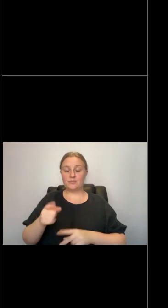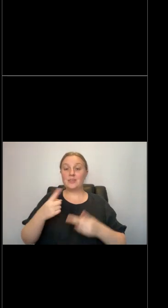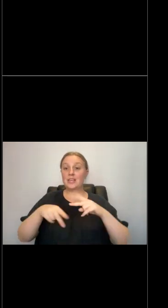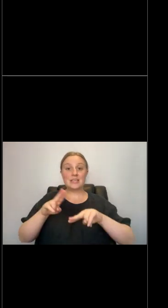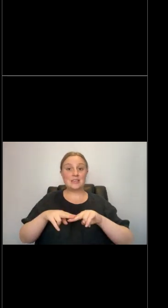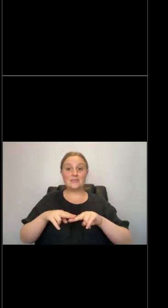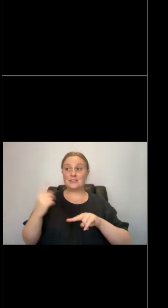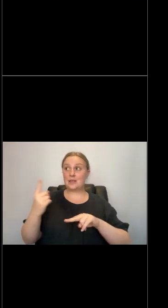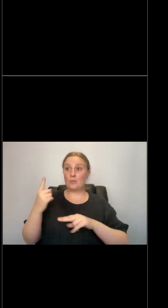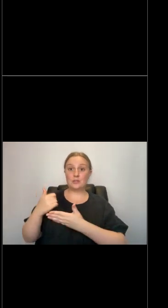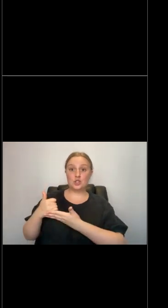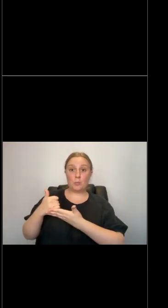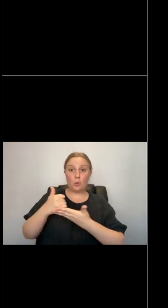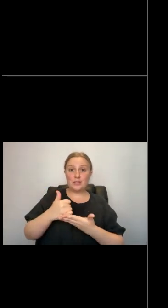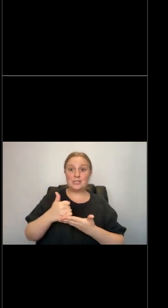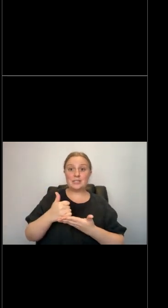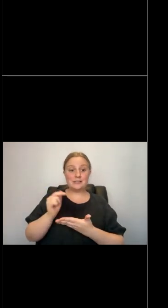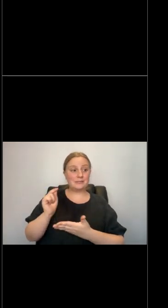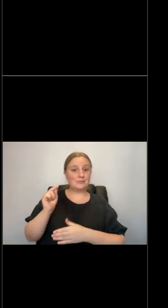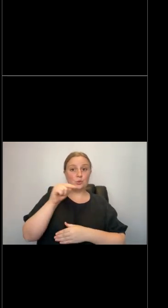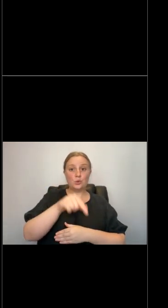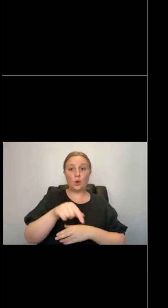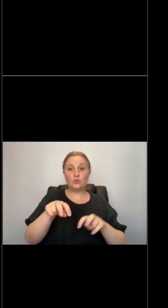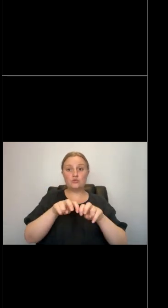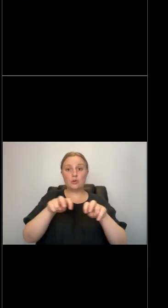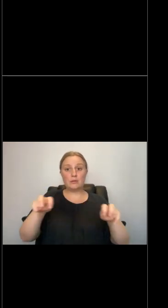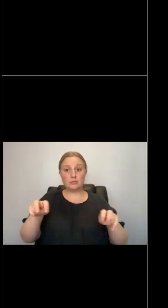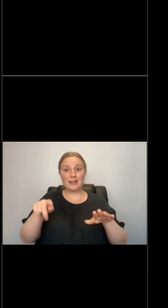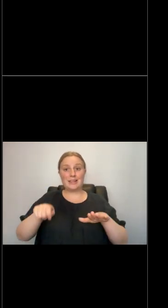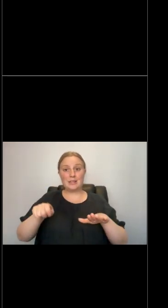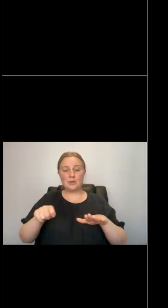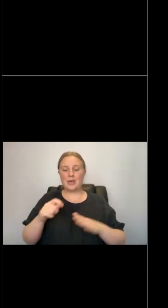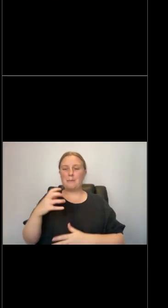they must express the person's, represent the person's views, wishes